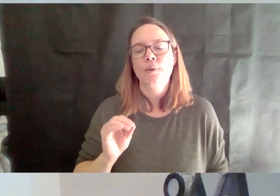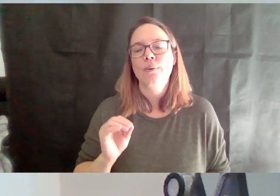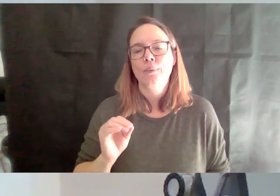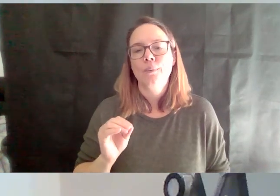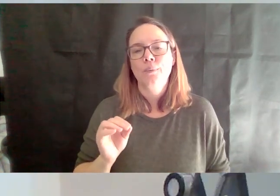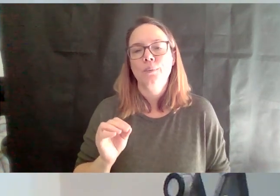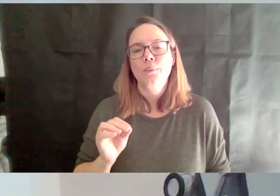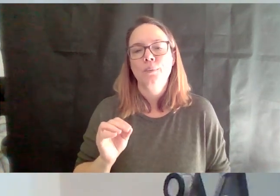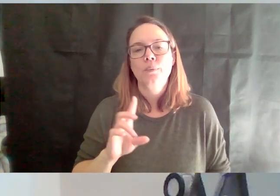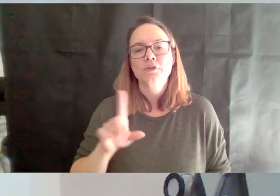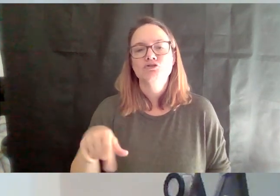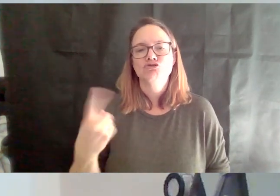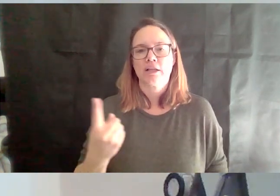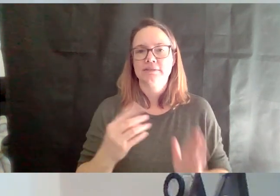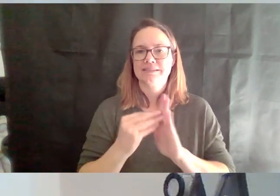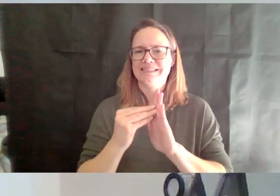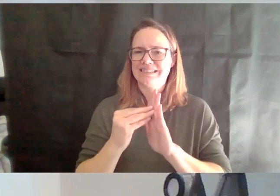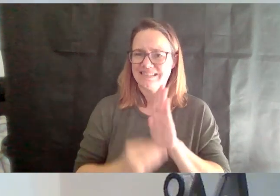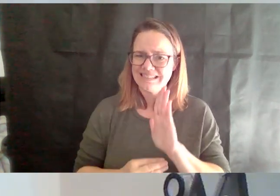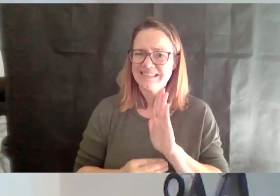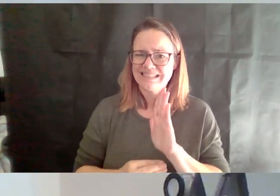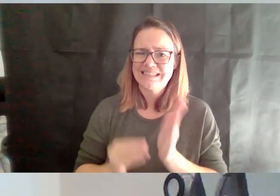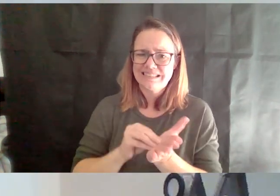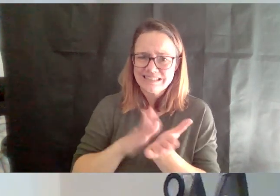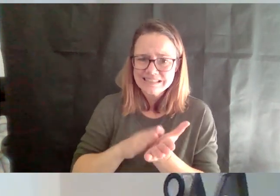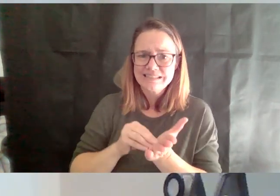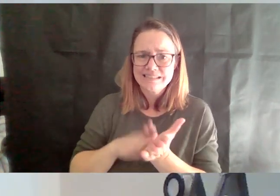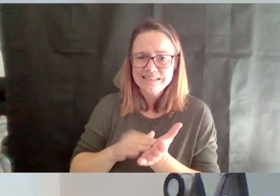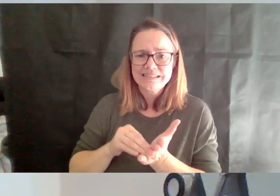Just keep track. Try to keep track. Keep a paper trail.